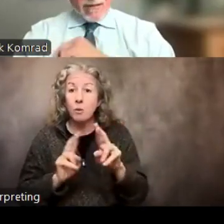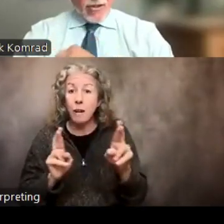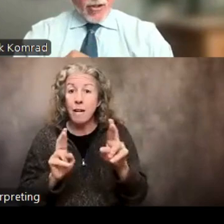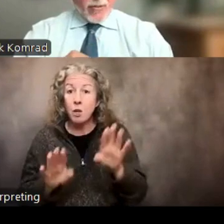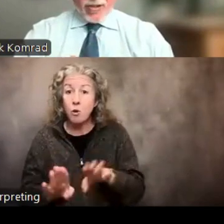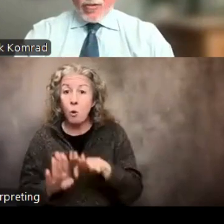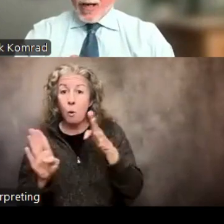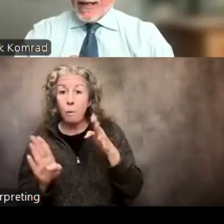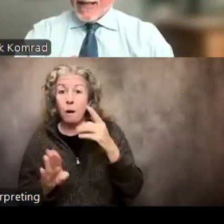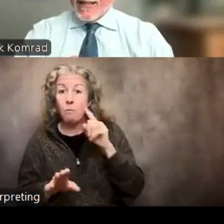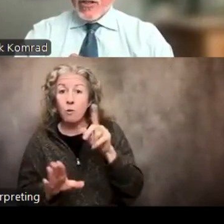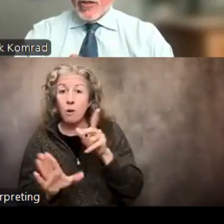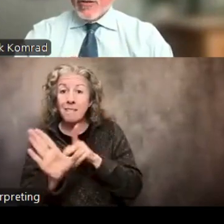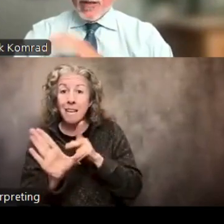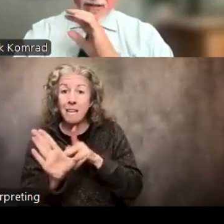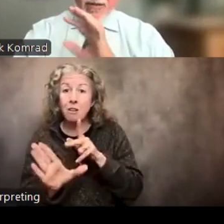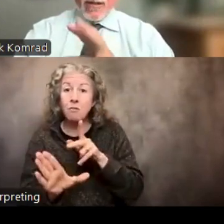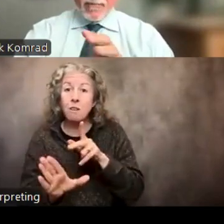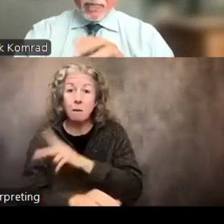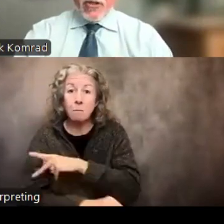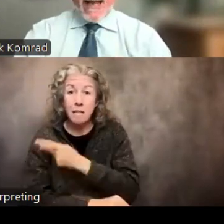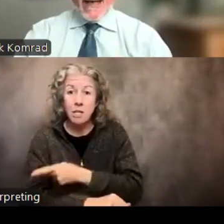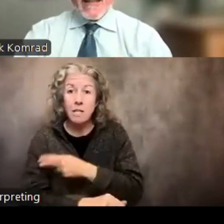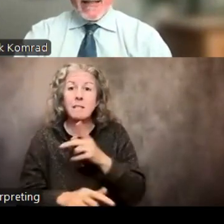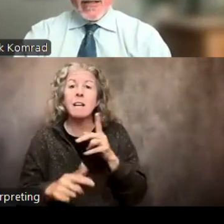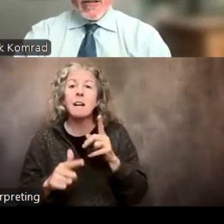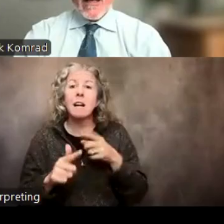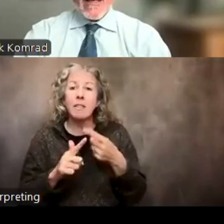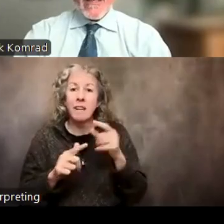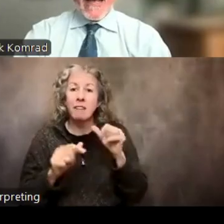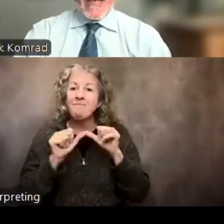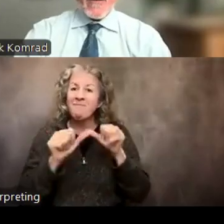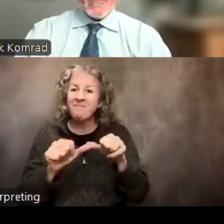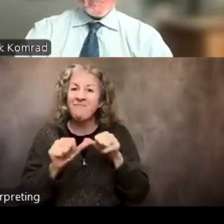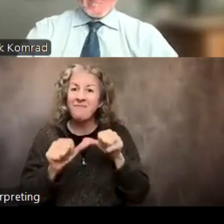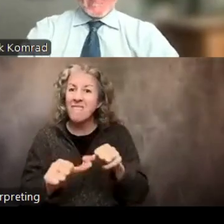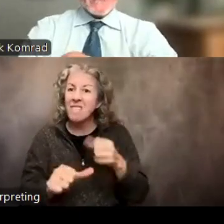hue and cry continued, pushback continued, and now the can has